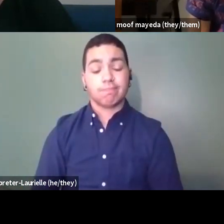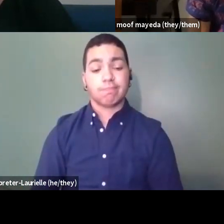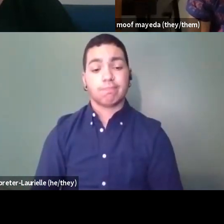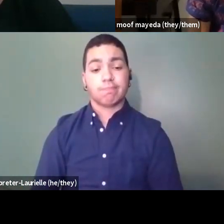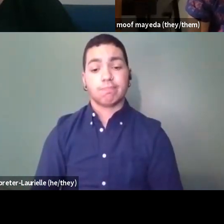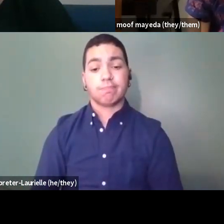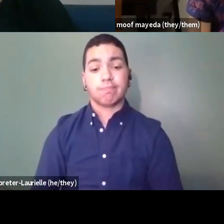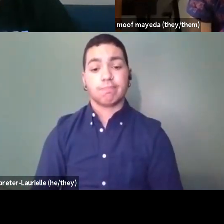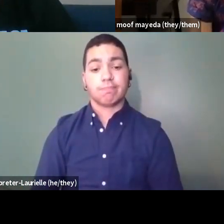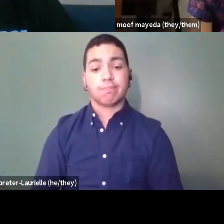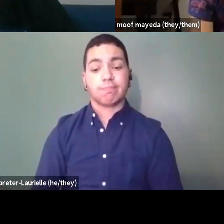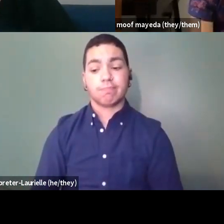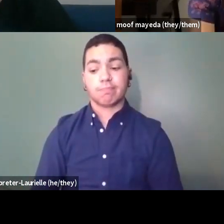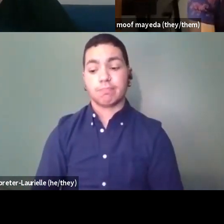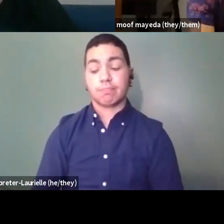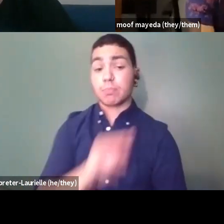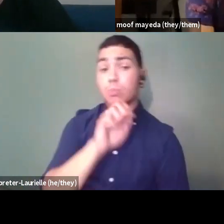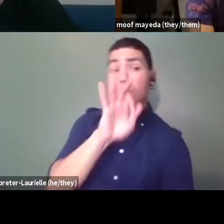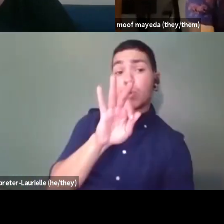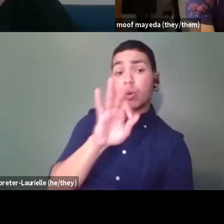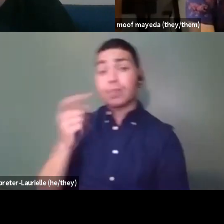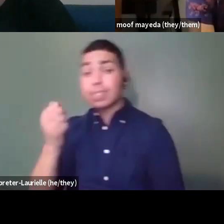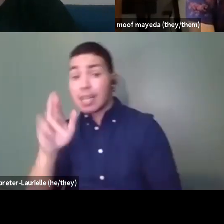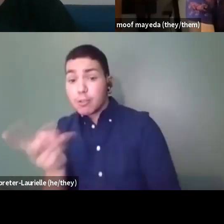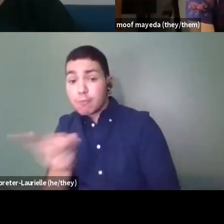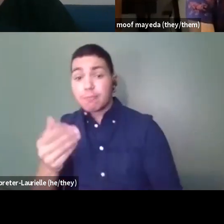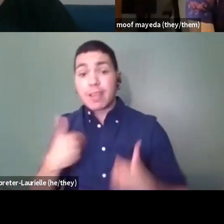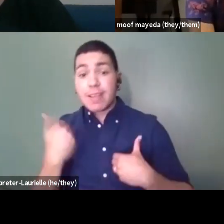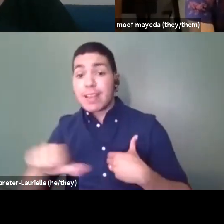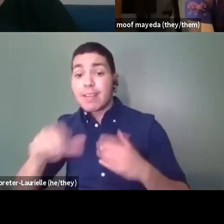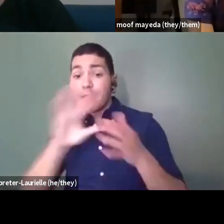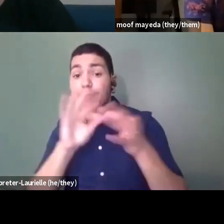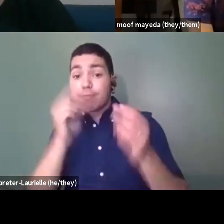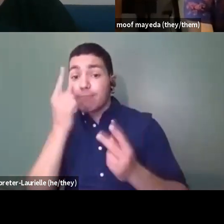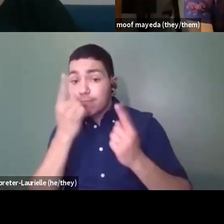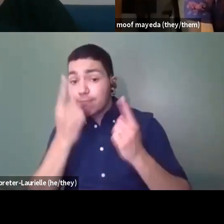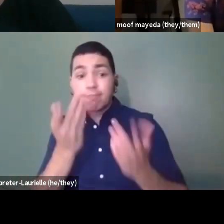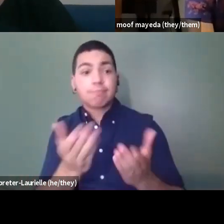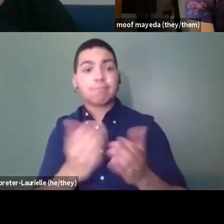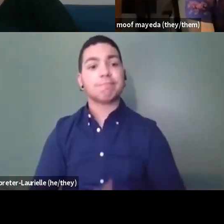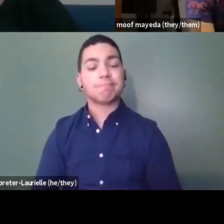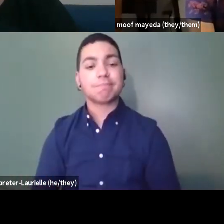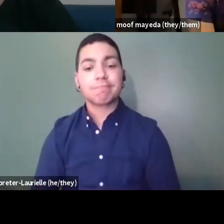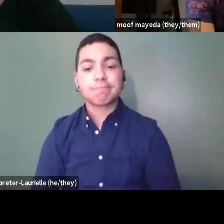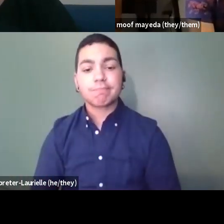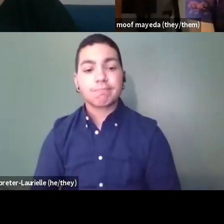movement prioritize in the past. It expands the idea of the kinds of violence that especially